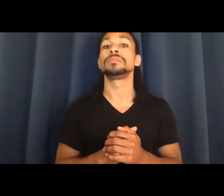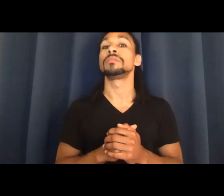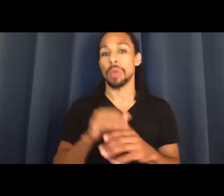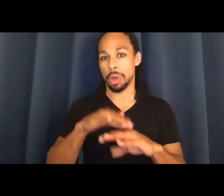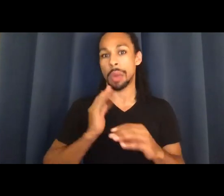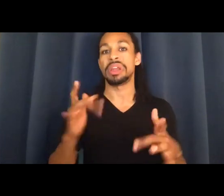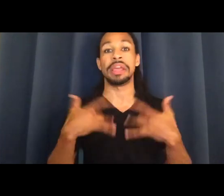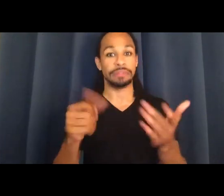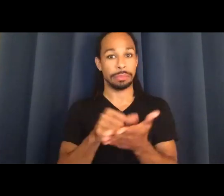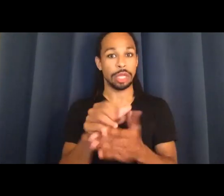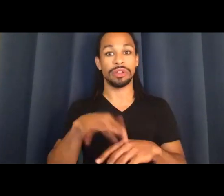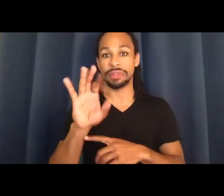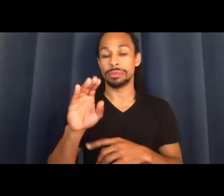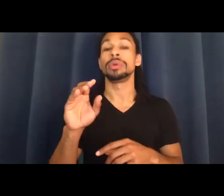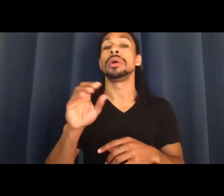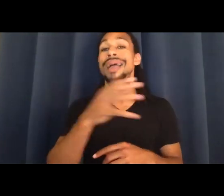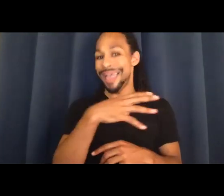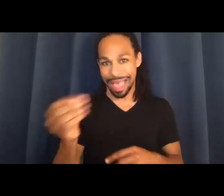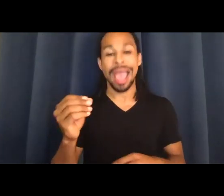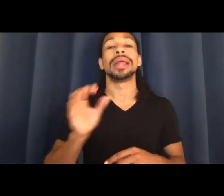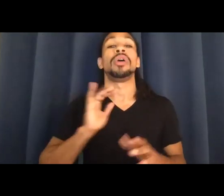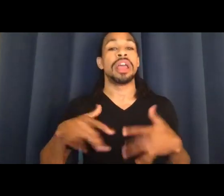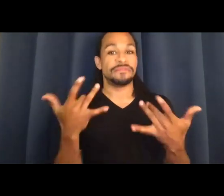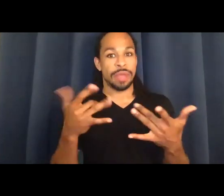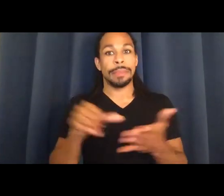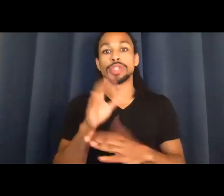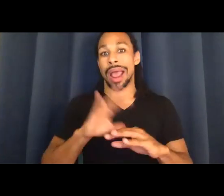on our Facebook page and also on the event page on our website.